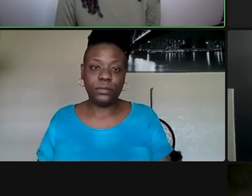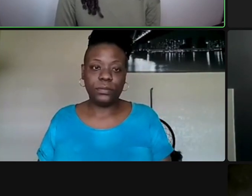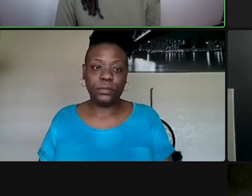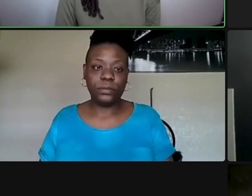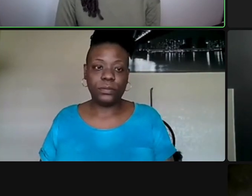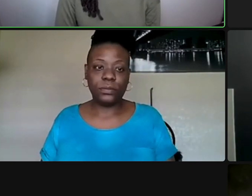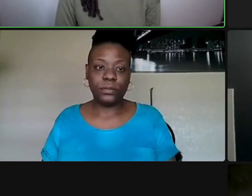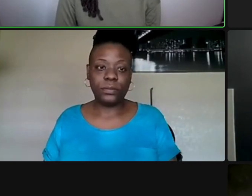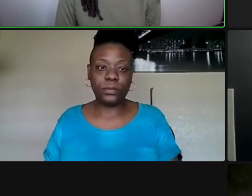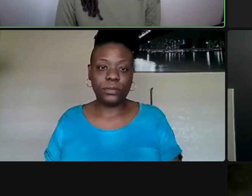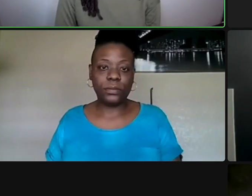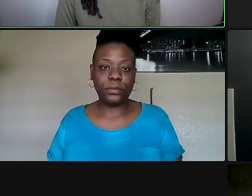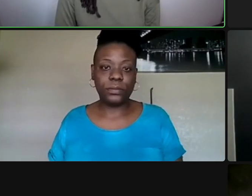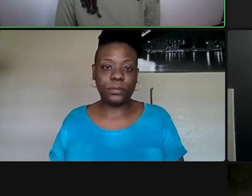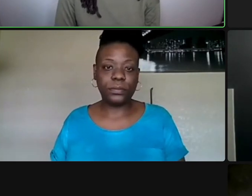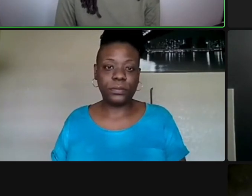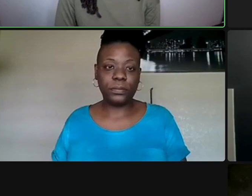in need of the access as well.